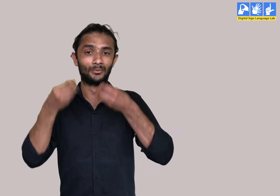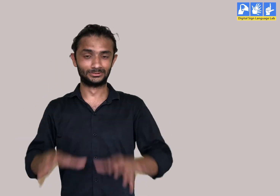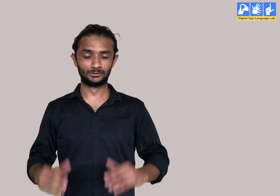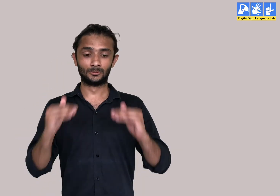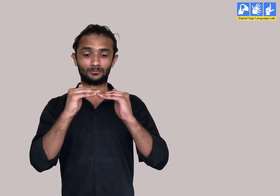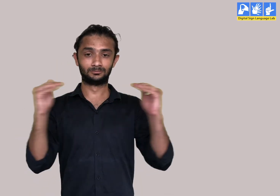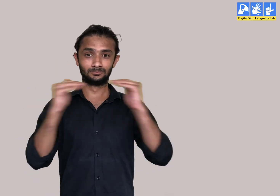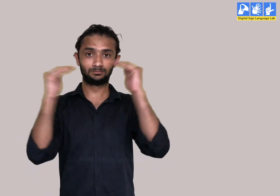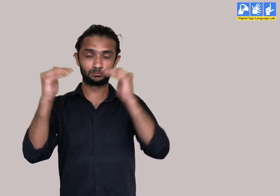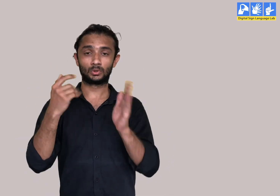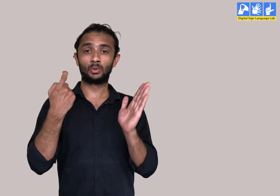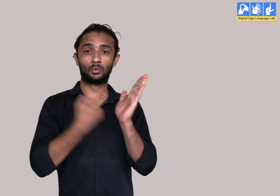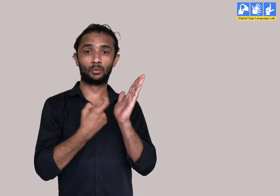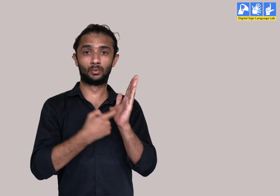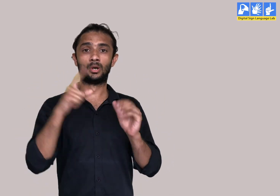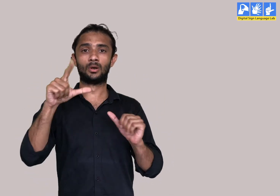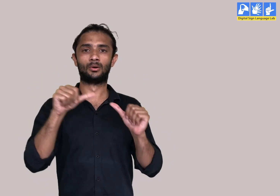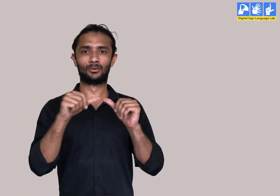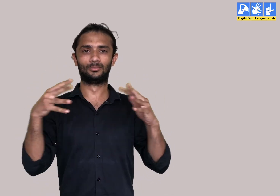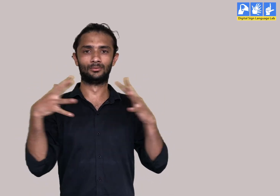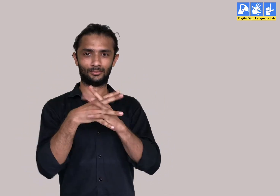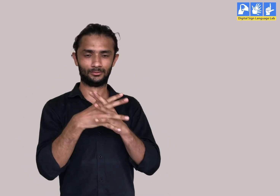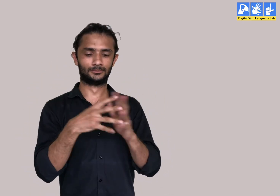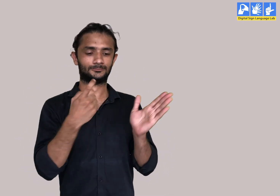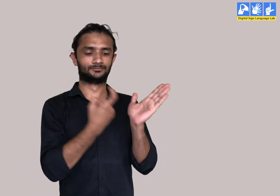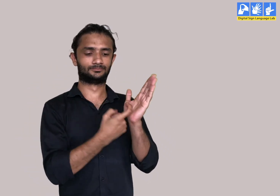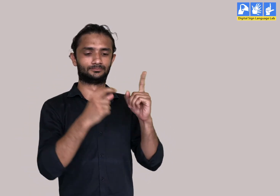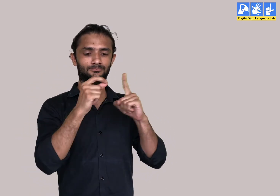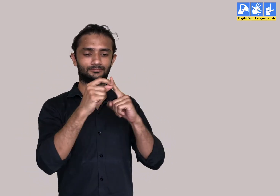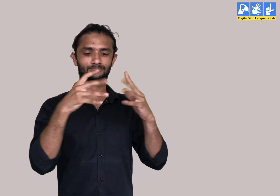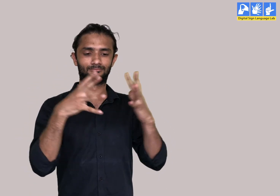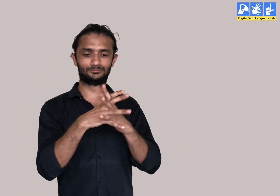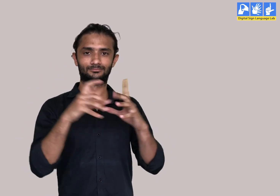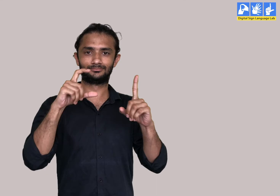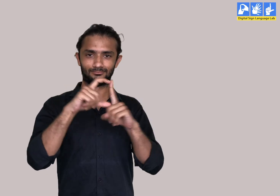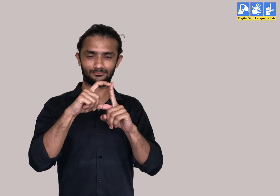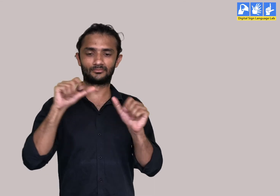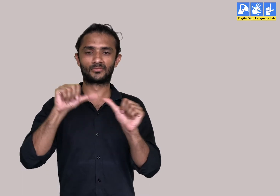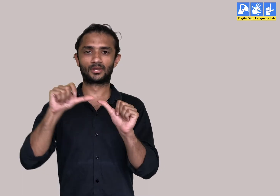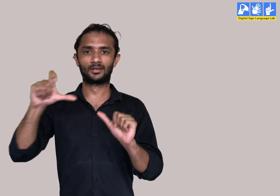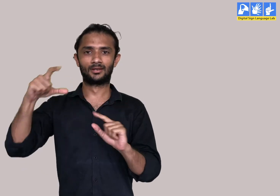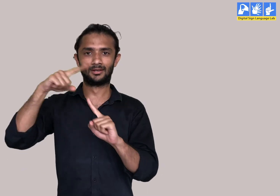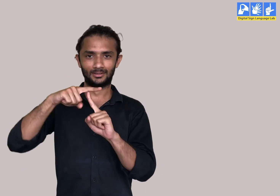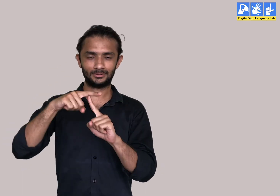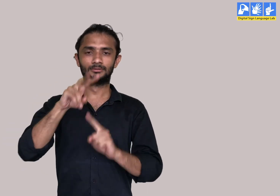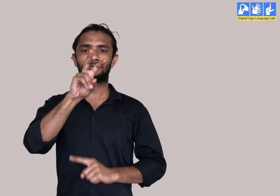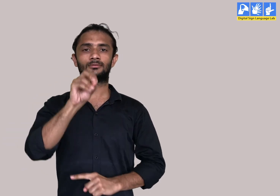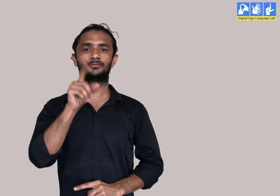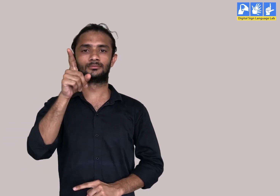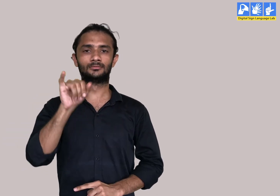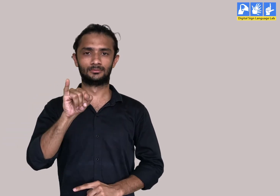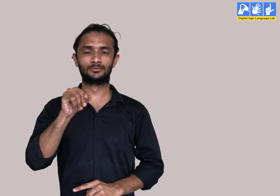Hearing loss defined according to the Rights of Persons With Disability Act 2016,